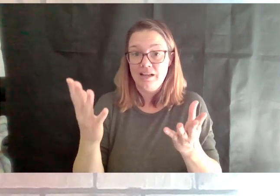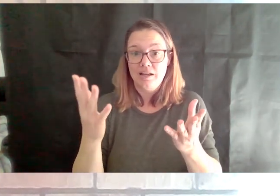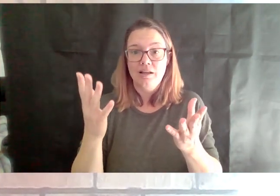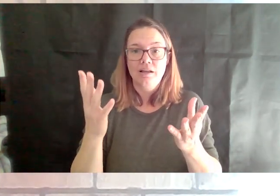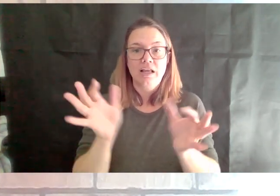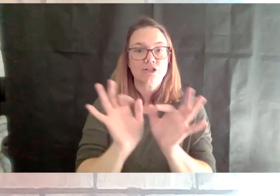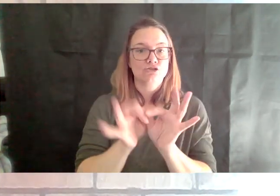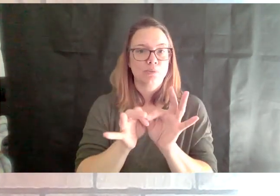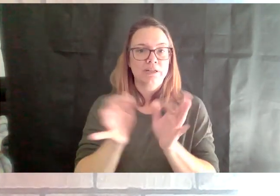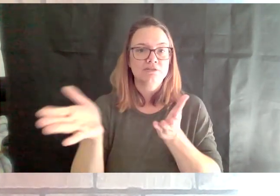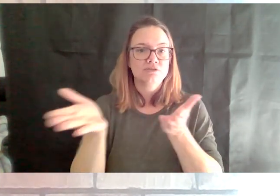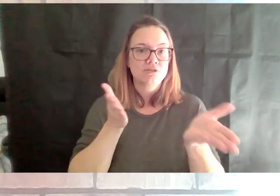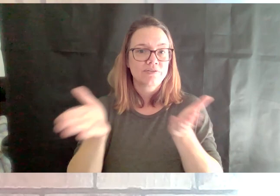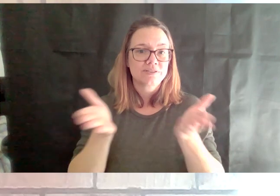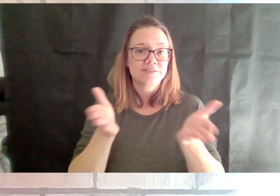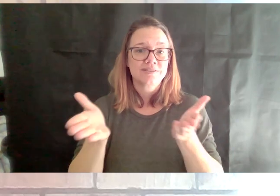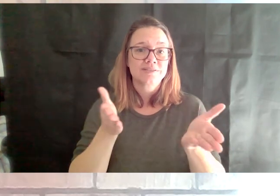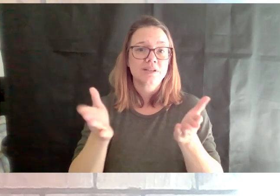even more with the people that we serve.